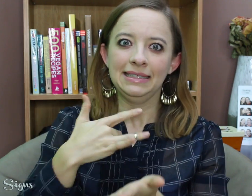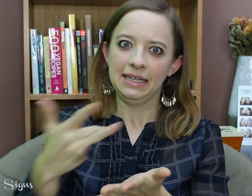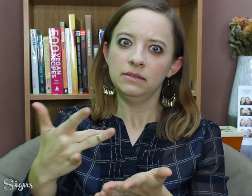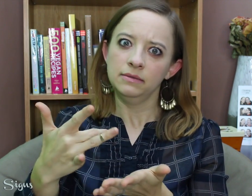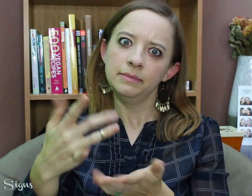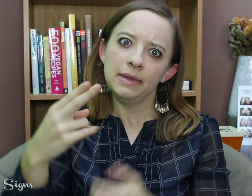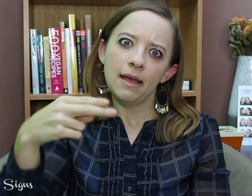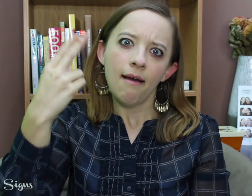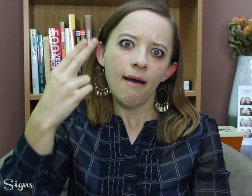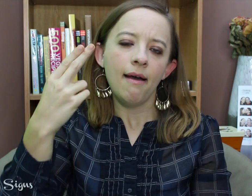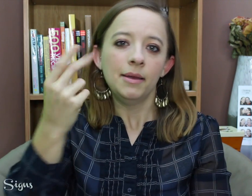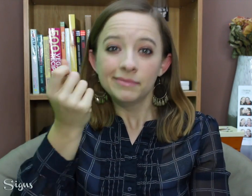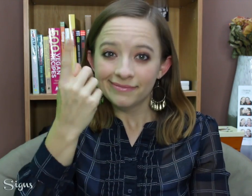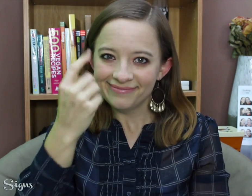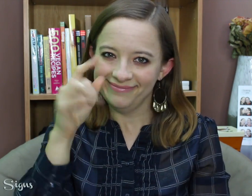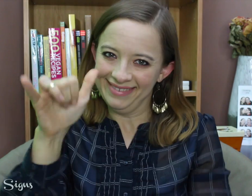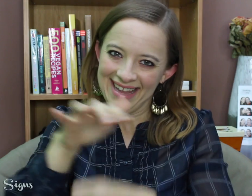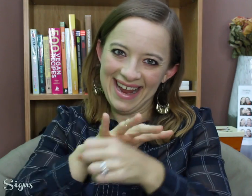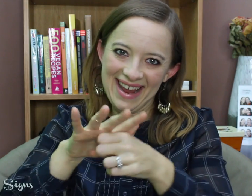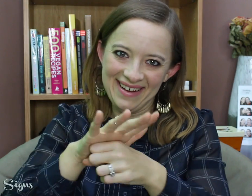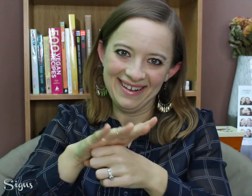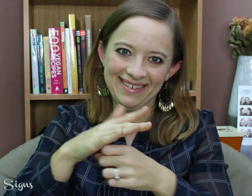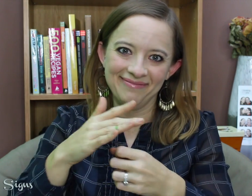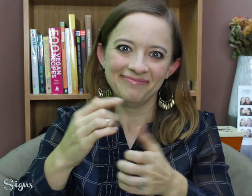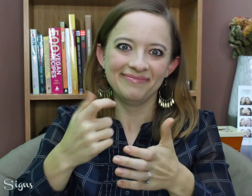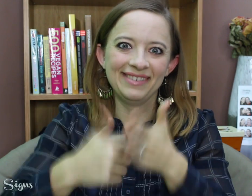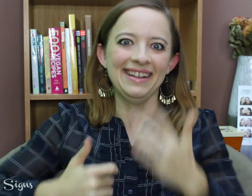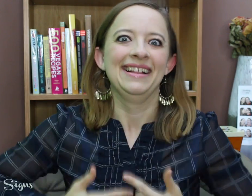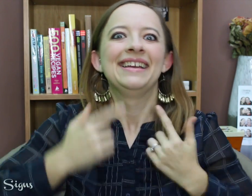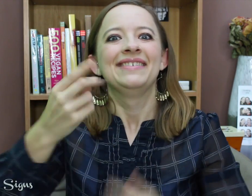I know the government pays really well there. But understand also,